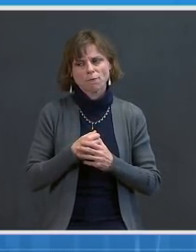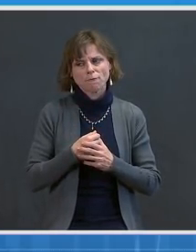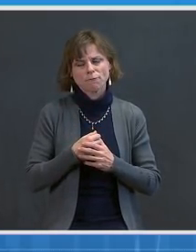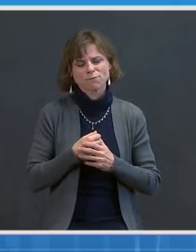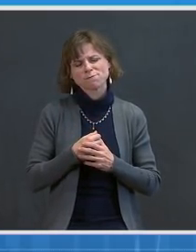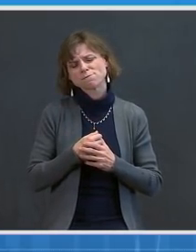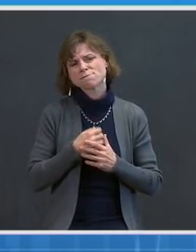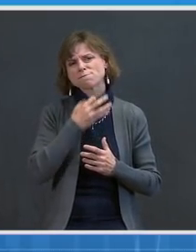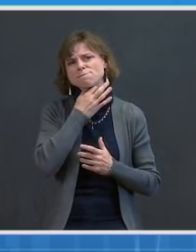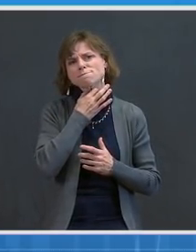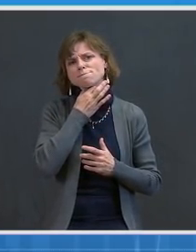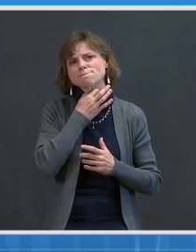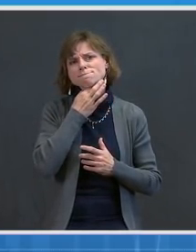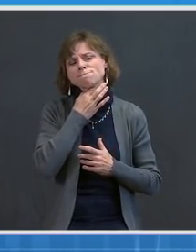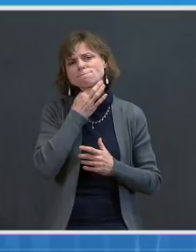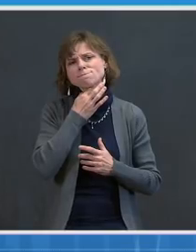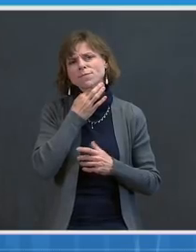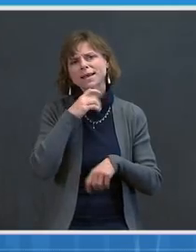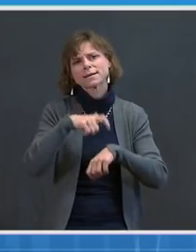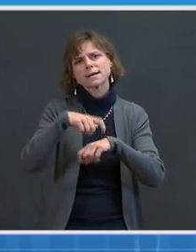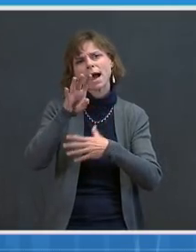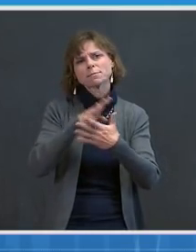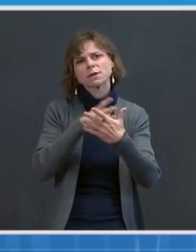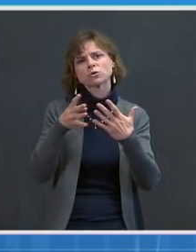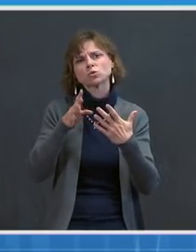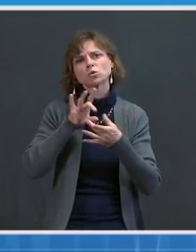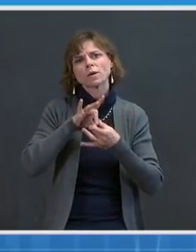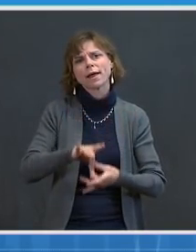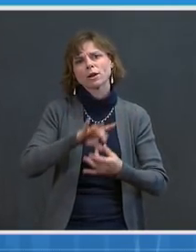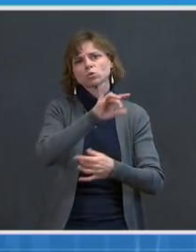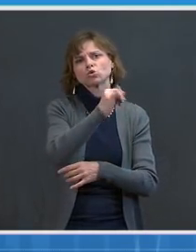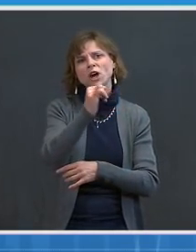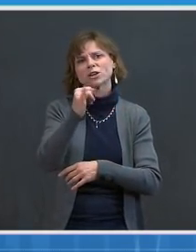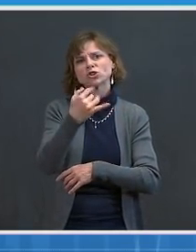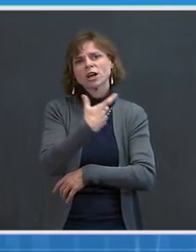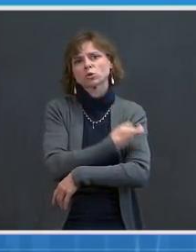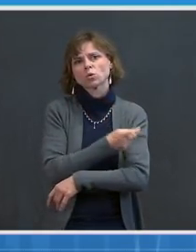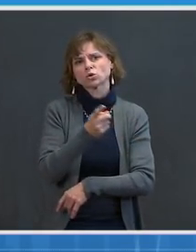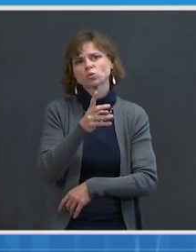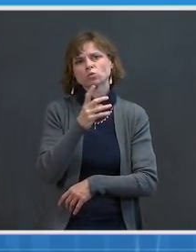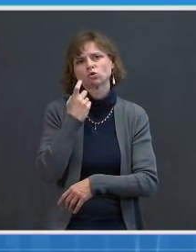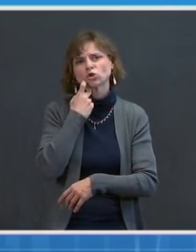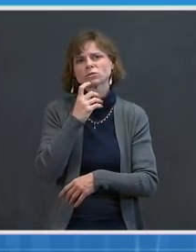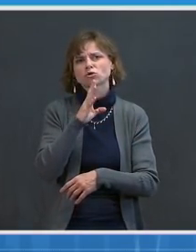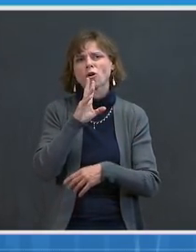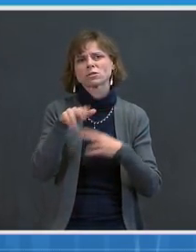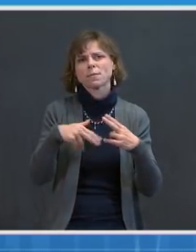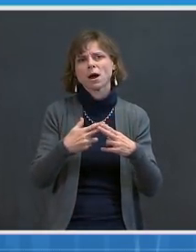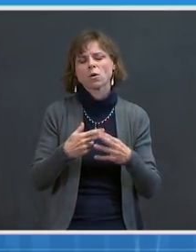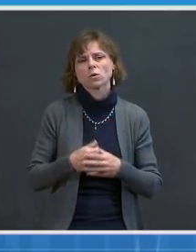on these new J&J vaccine doses that you're talking about. Is that going to -- when would you get those?